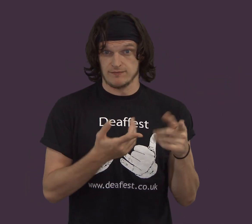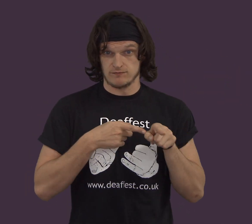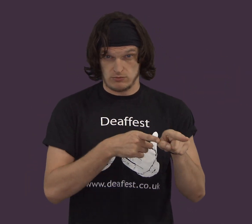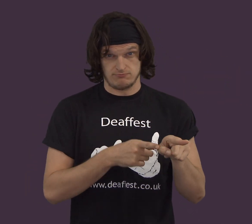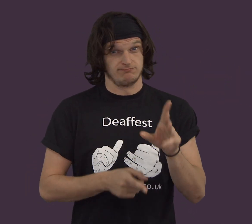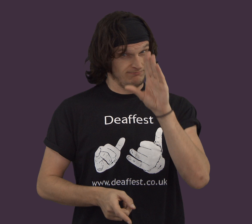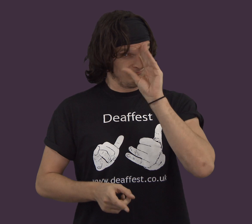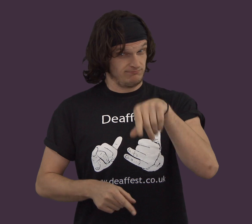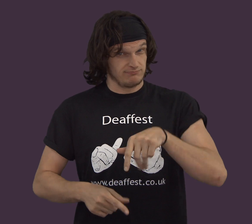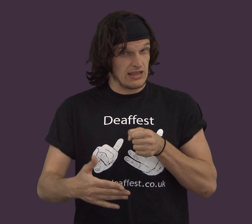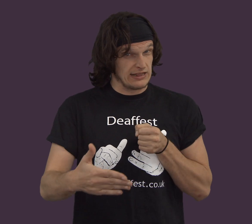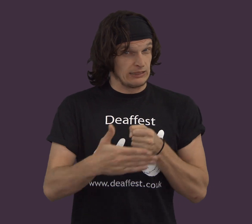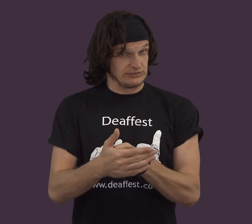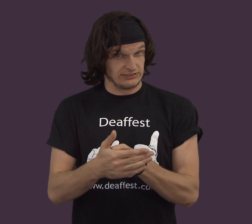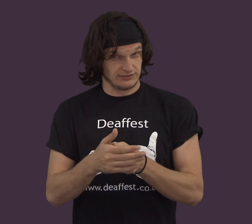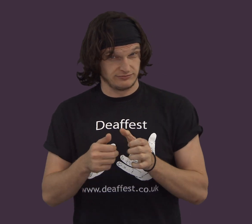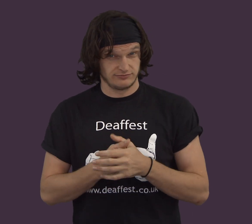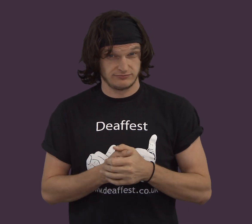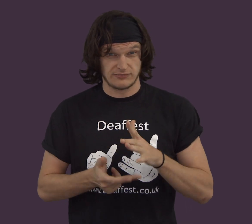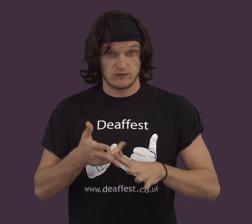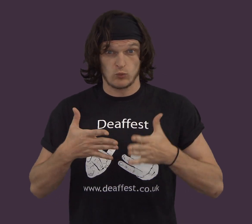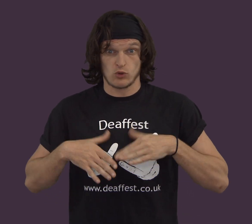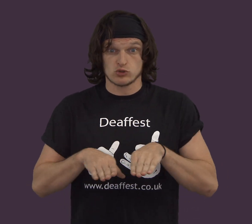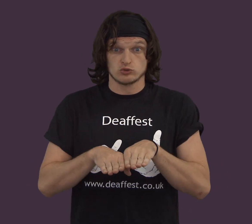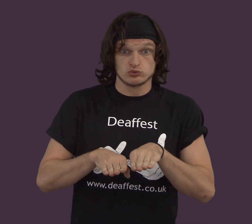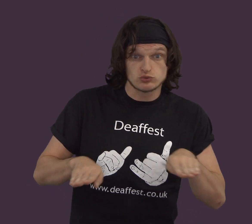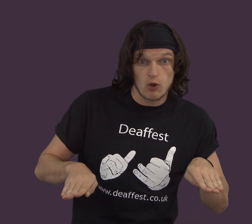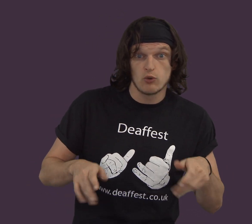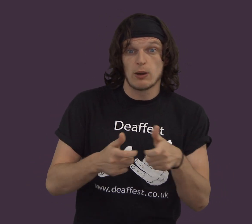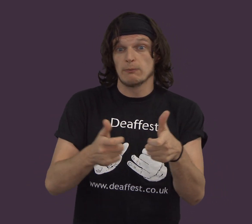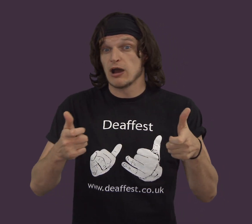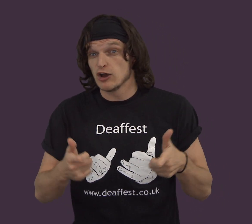There are only a limited number of stalls and packages available.